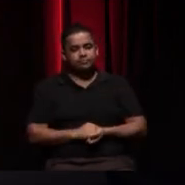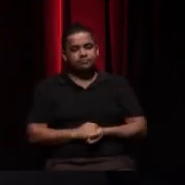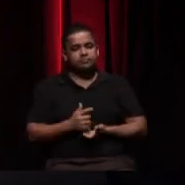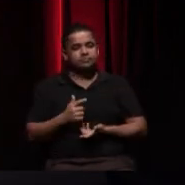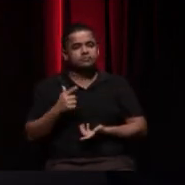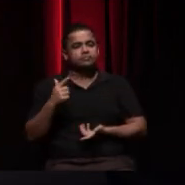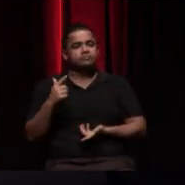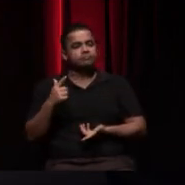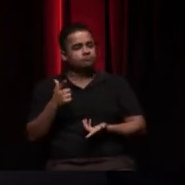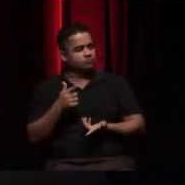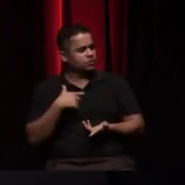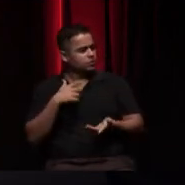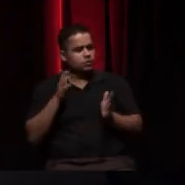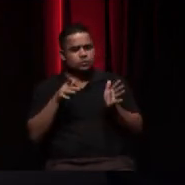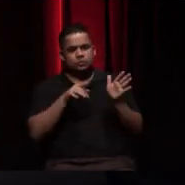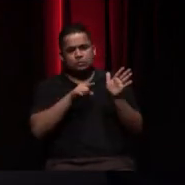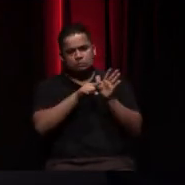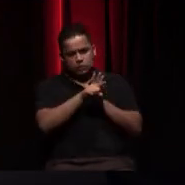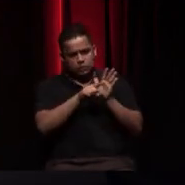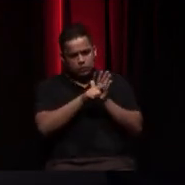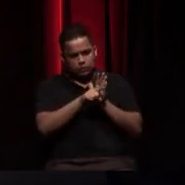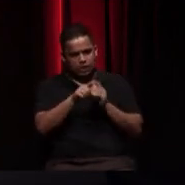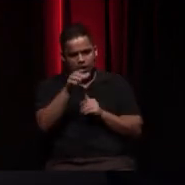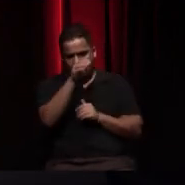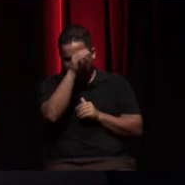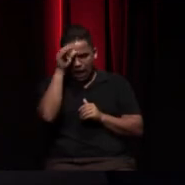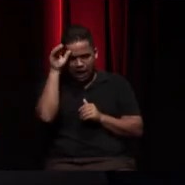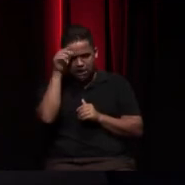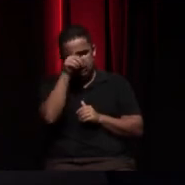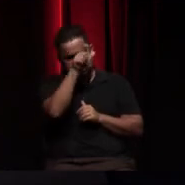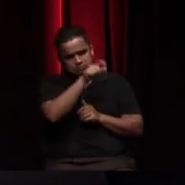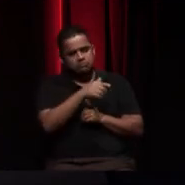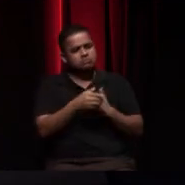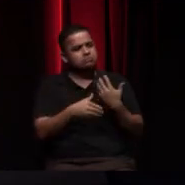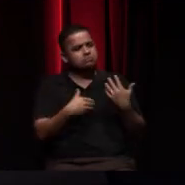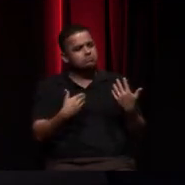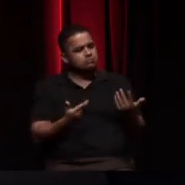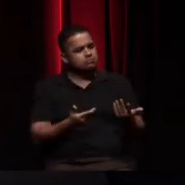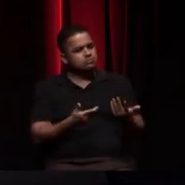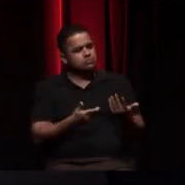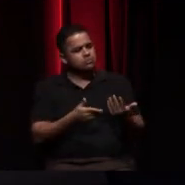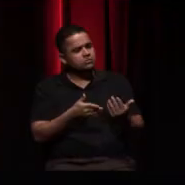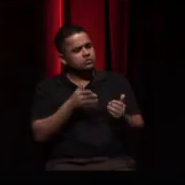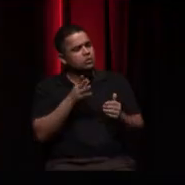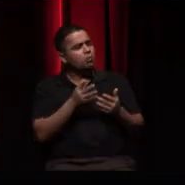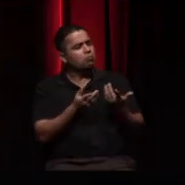I asked one of my clients when was the first time he had heard of -